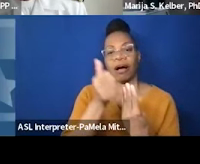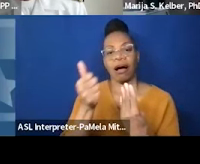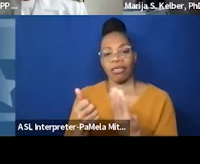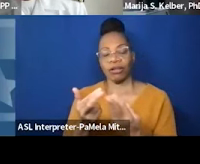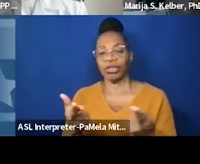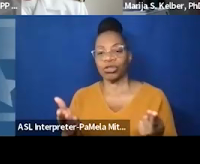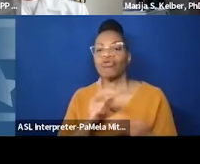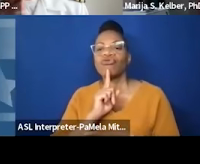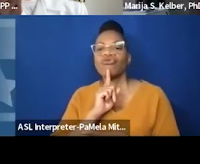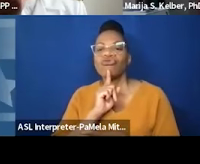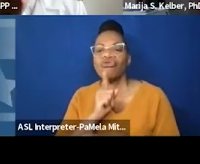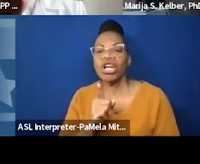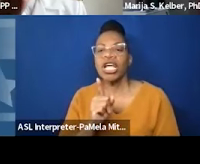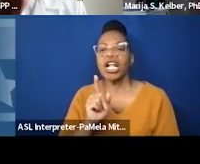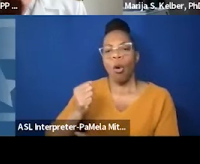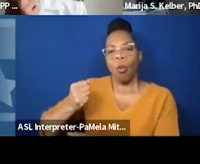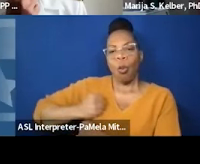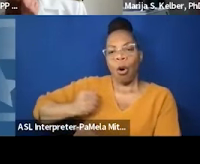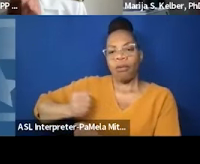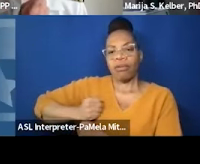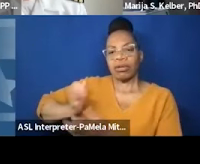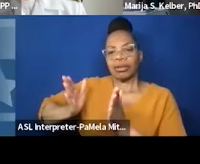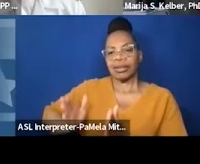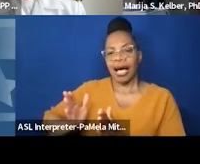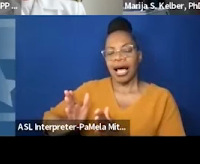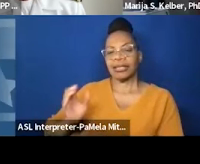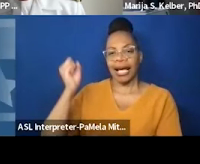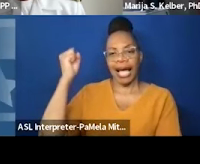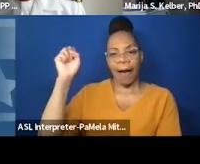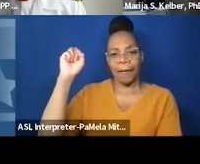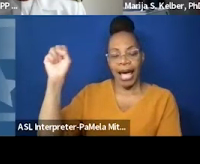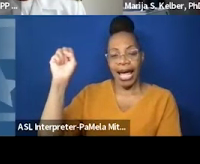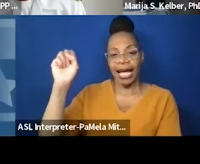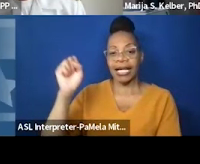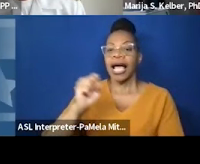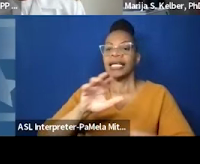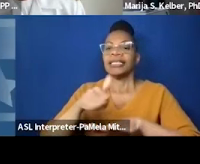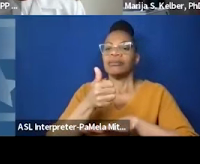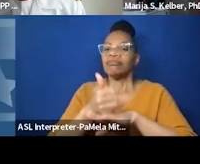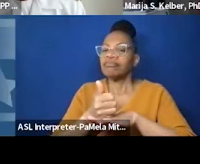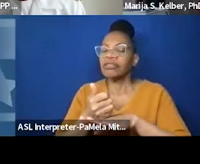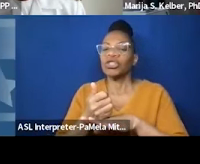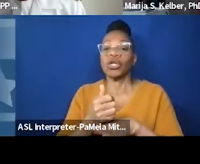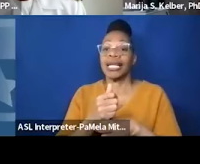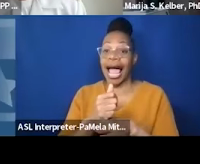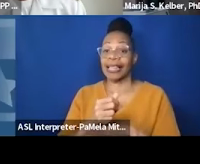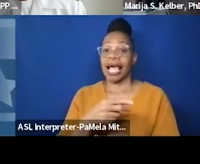The Real Warriors Campaign is a public health campaign that is designed to decrease stigma around mental health,